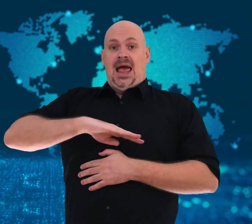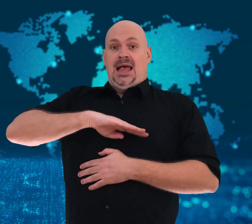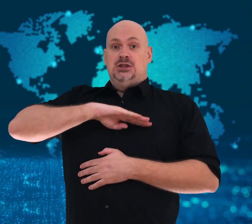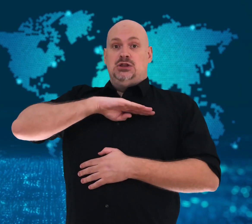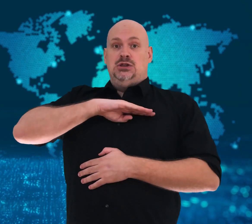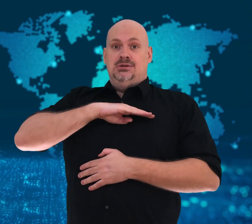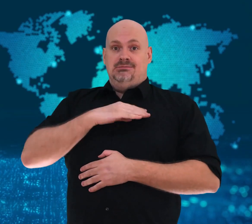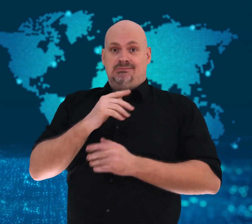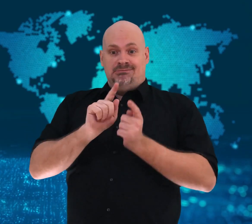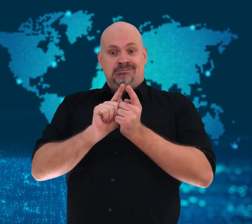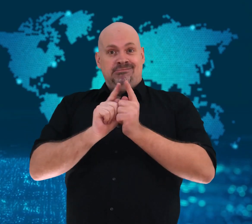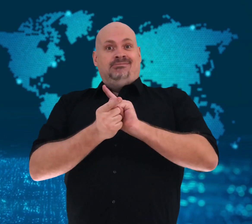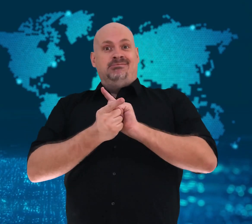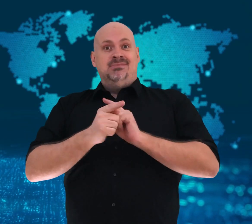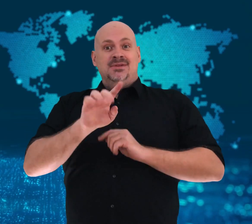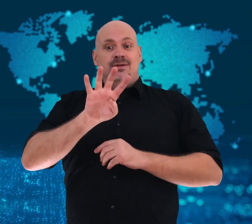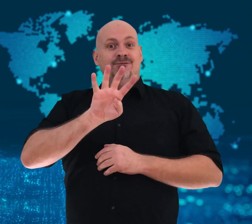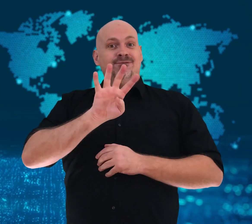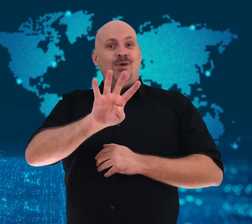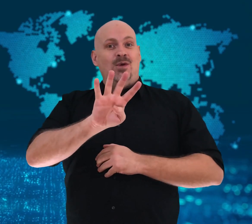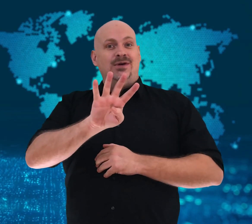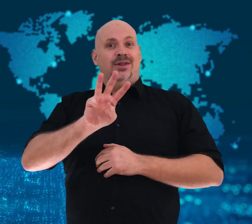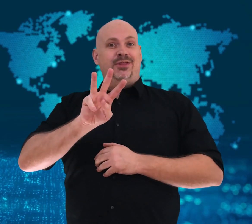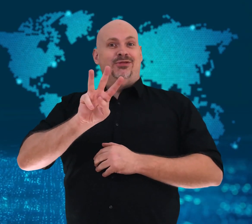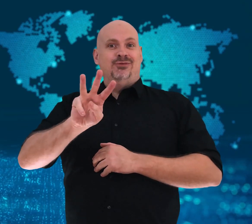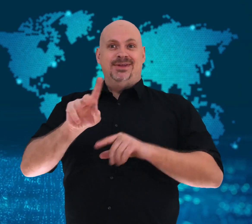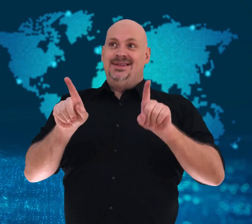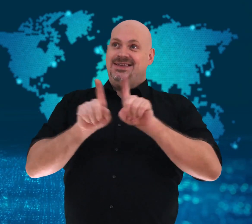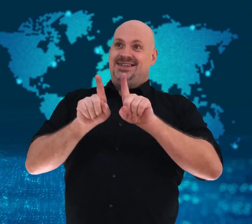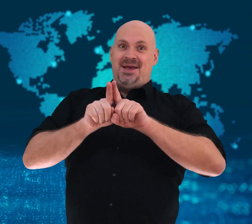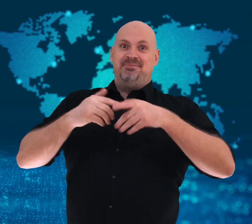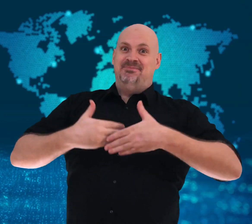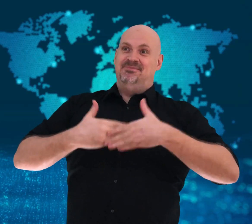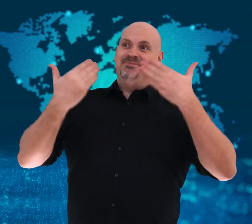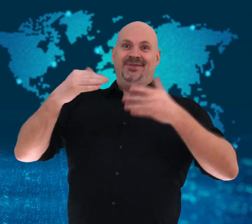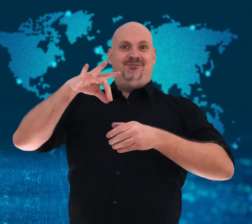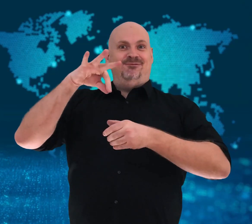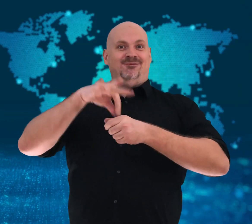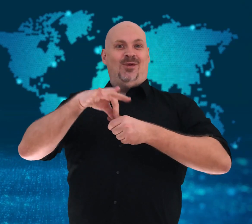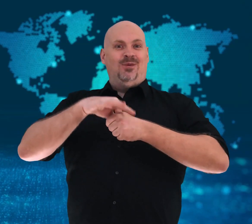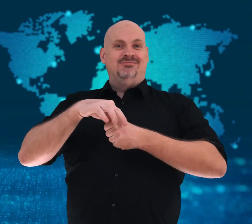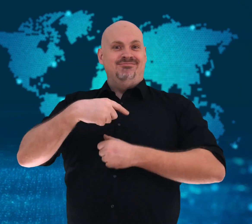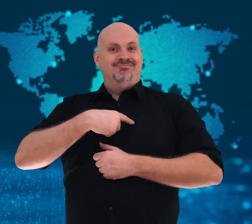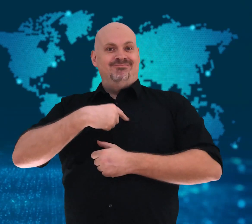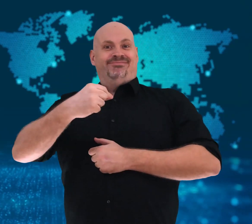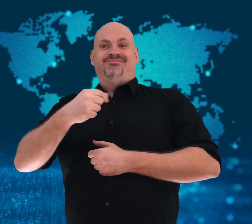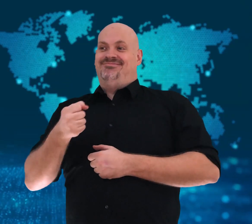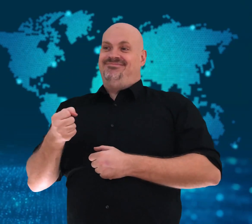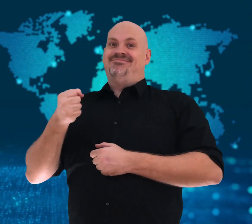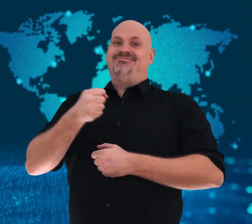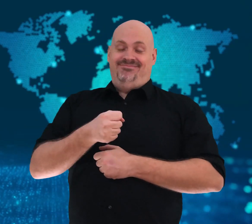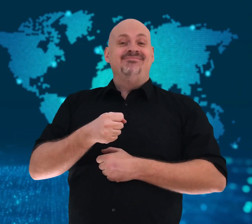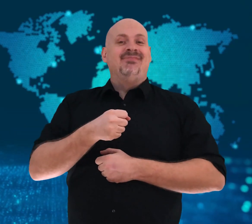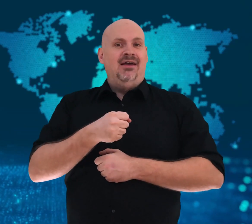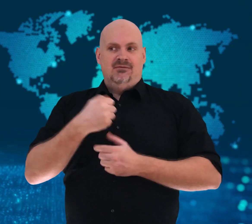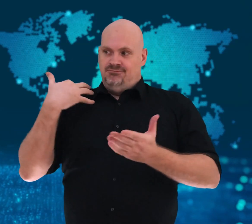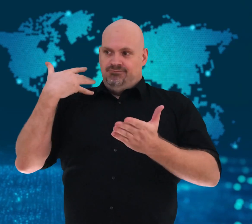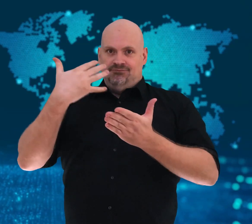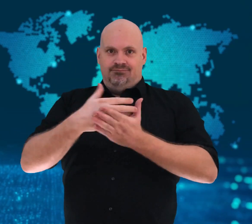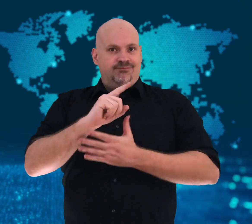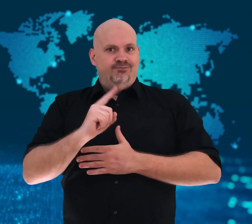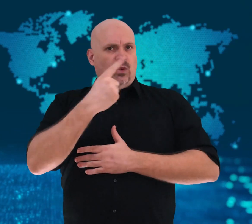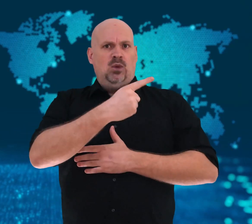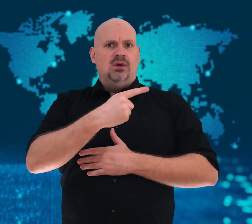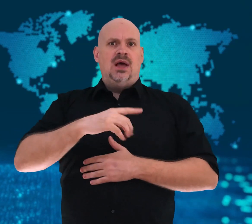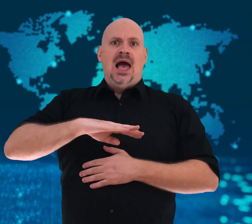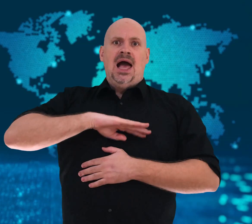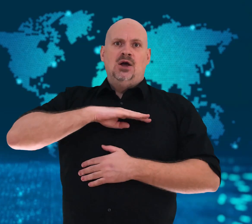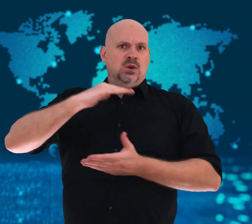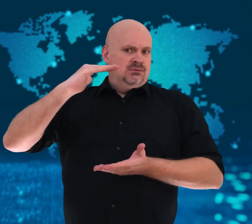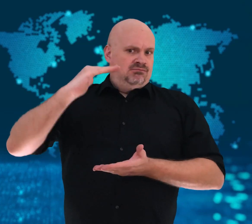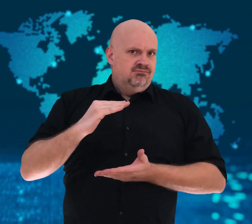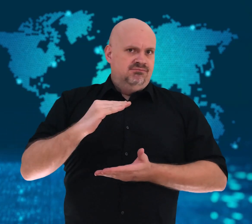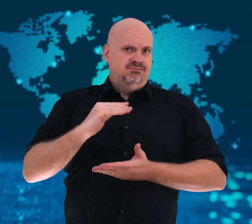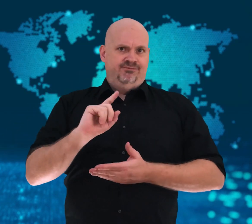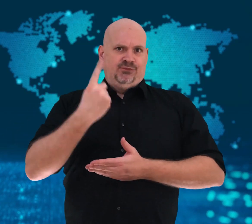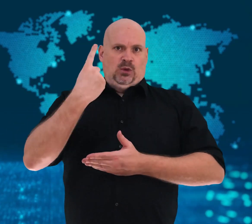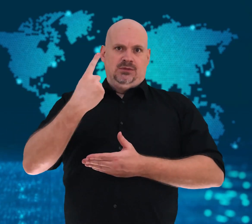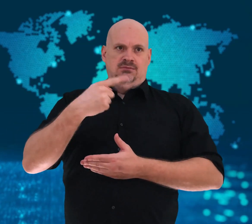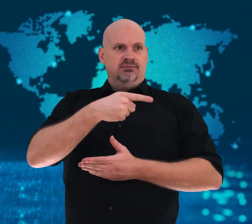and also broke the record of being the youngest president to run the chamber.